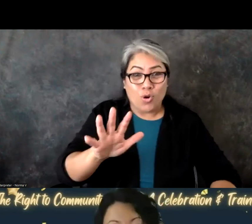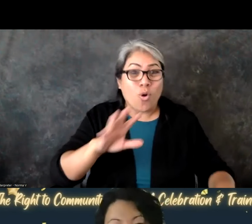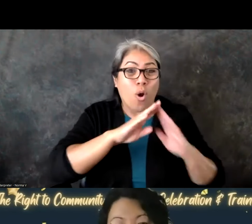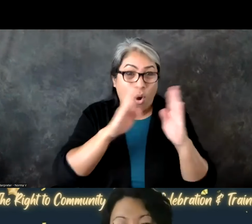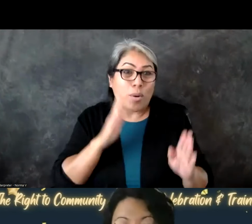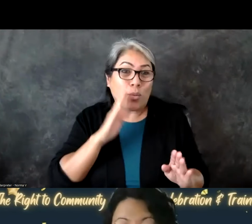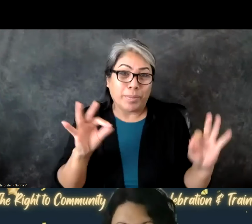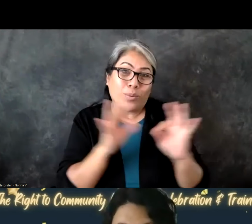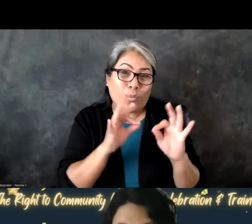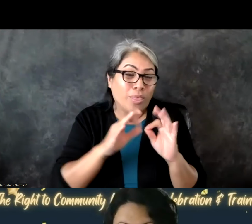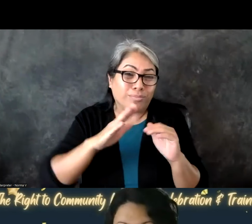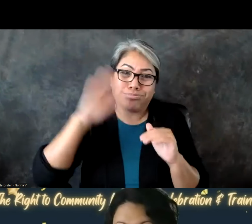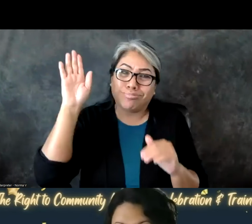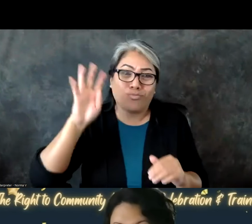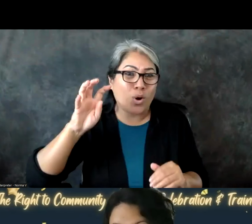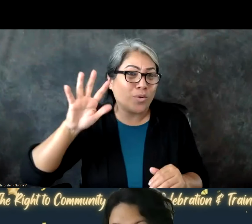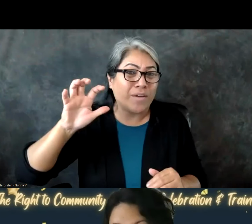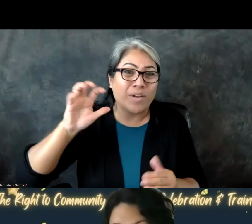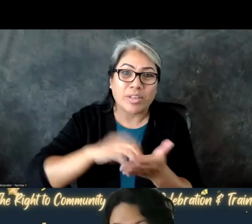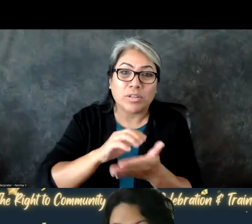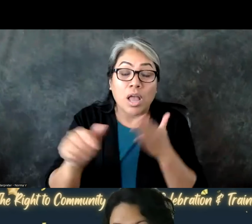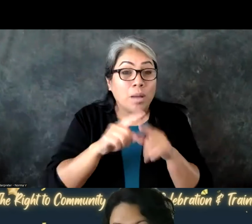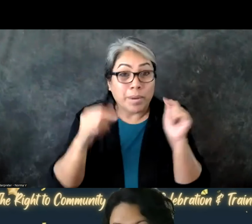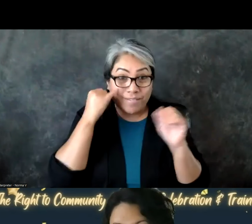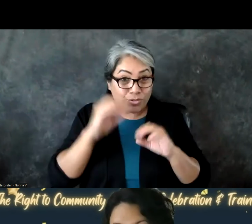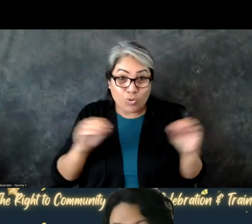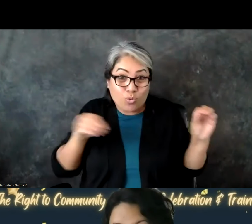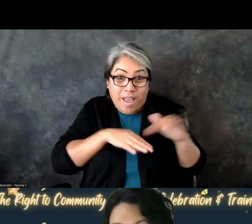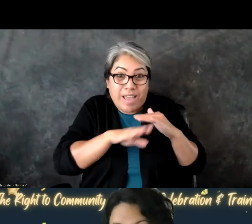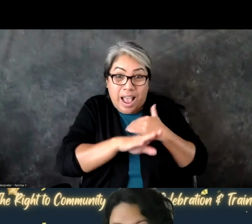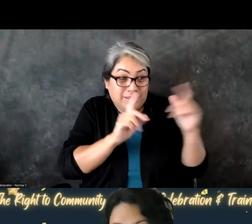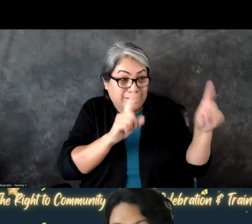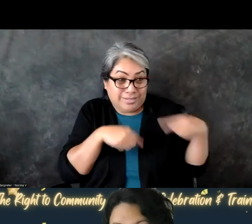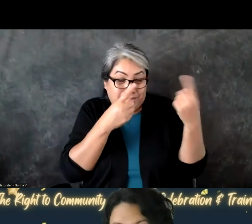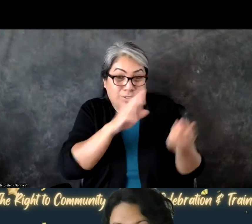Anywhere in California your house is going to be hundreds